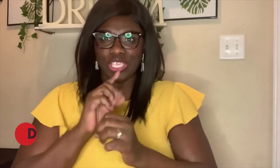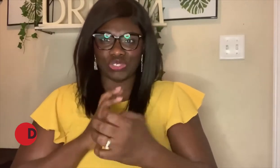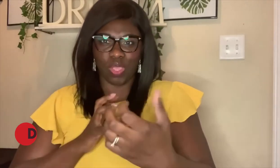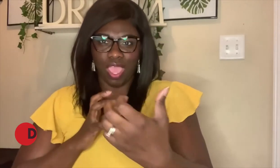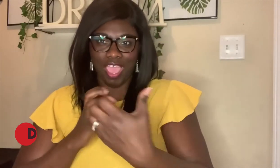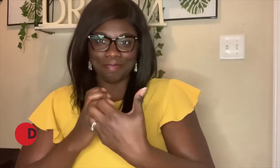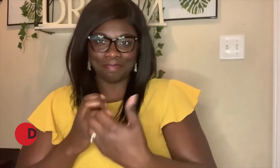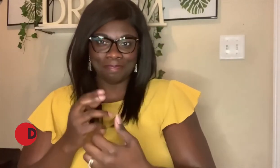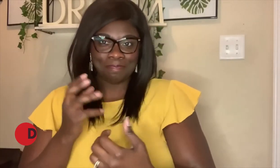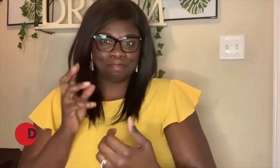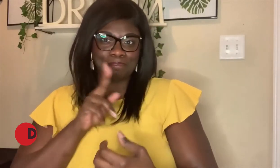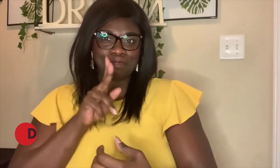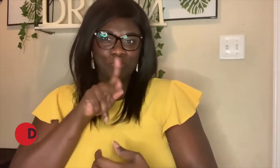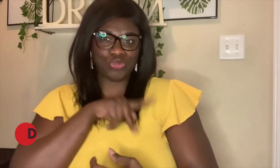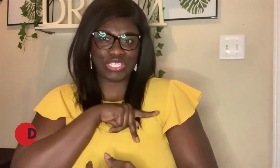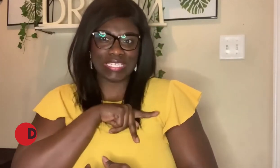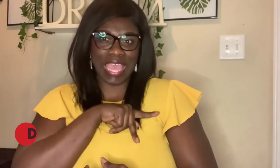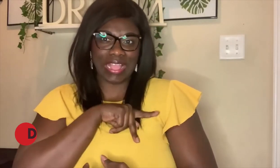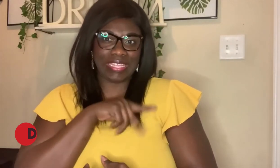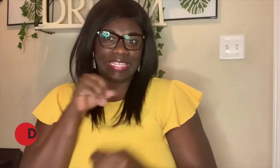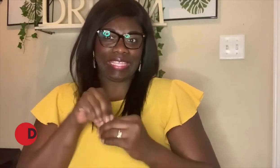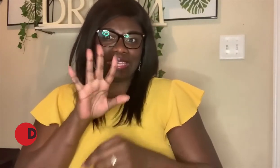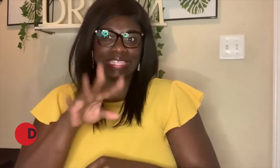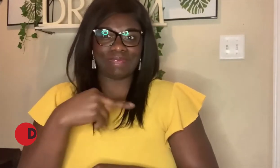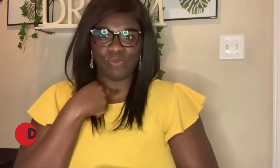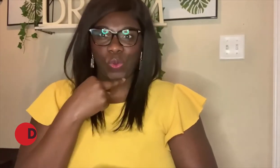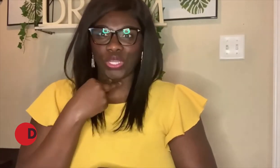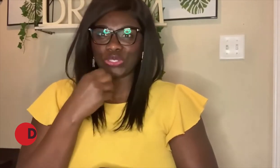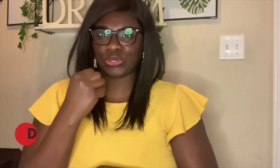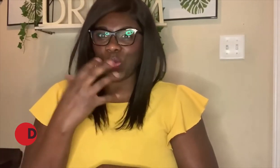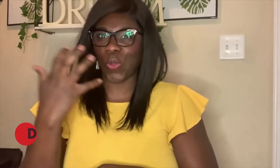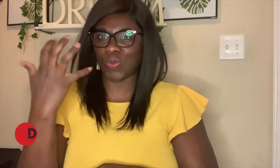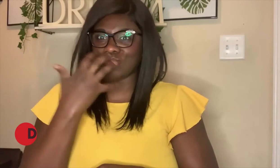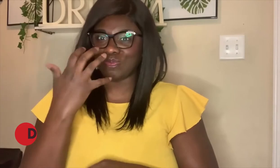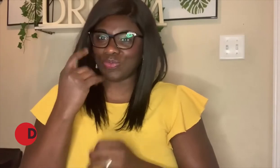sure my personality fit his voice so it took hours,